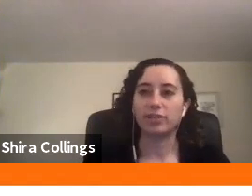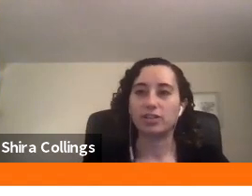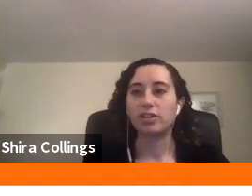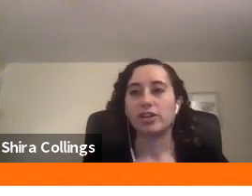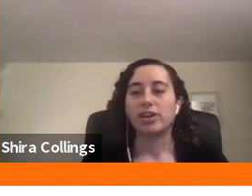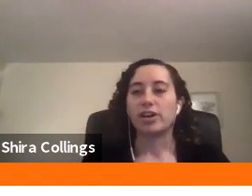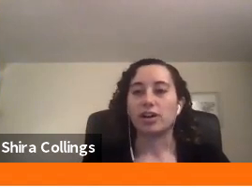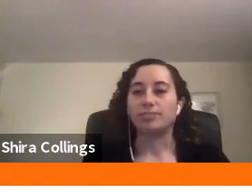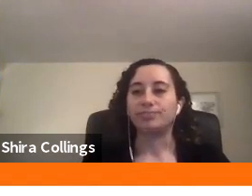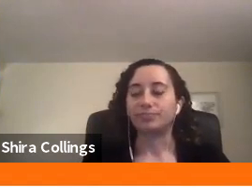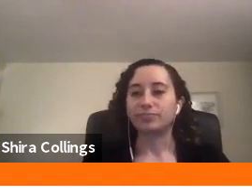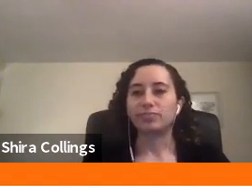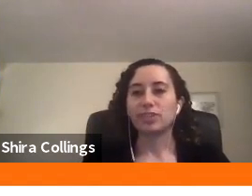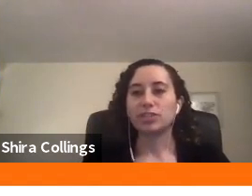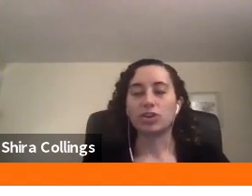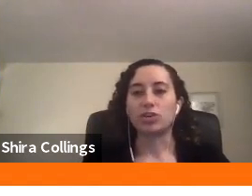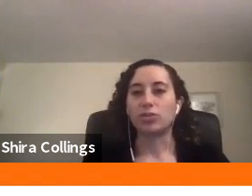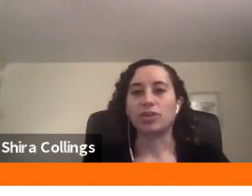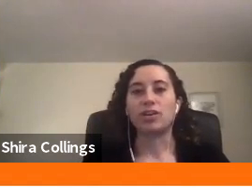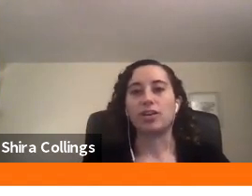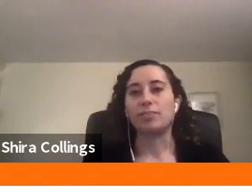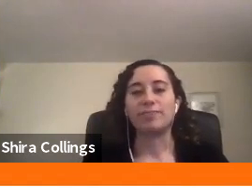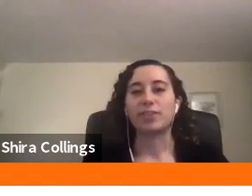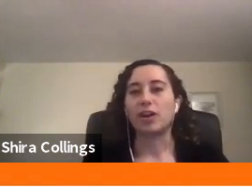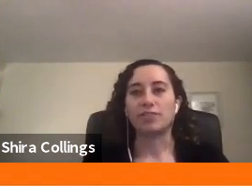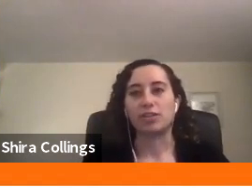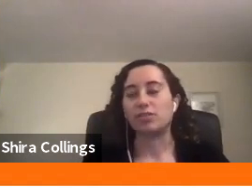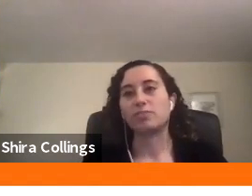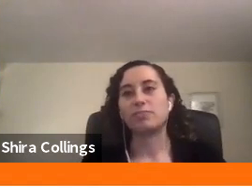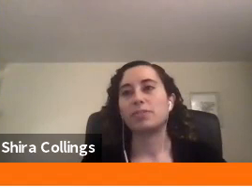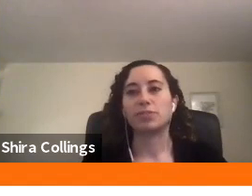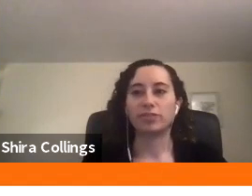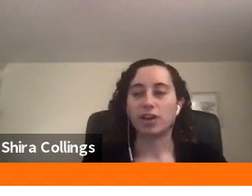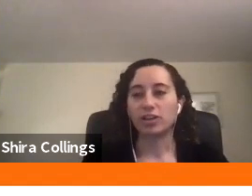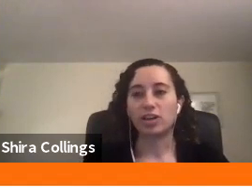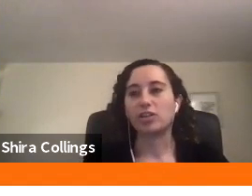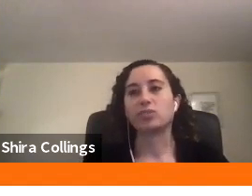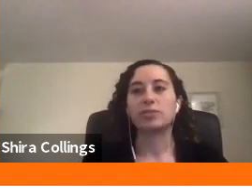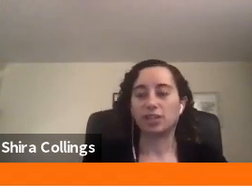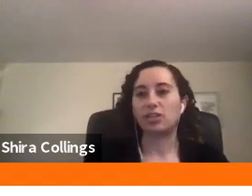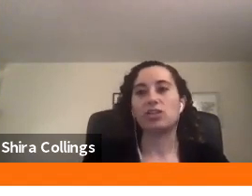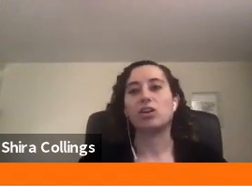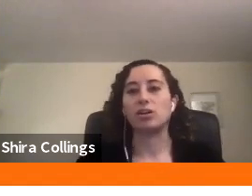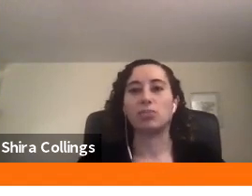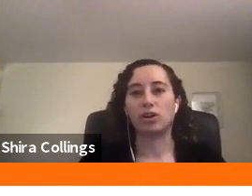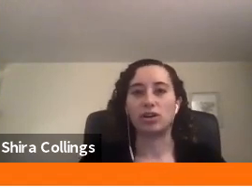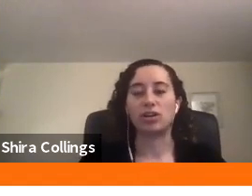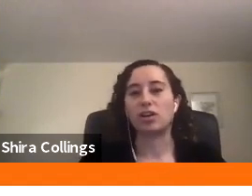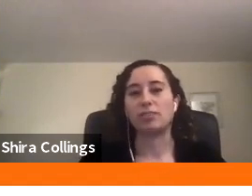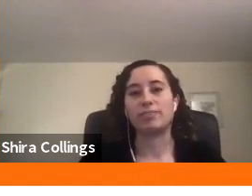Weight stigma is rooted in racism and is used to justify these forms of oppression often .